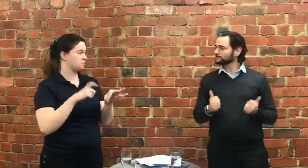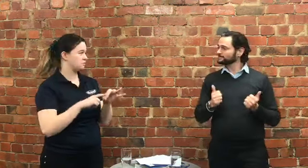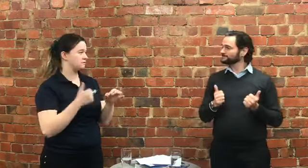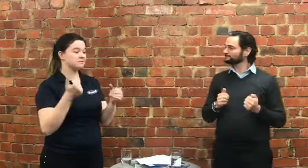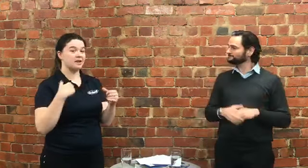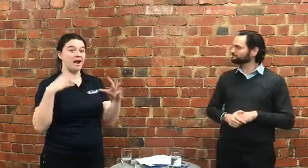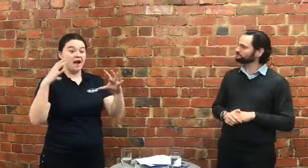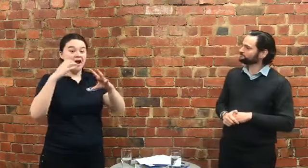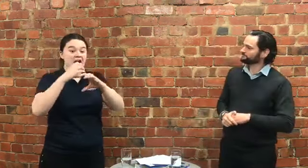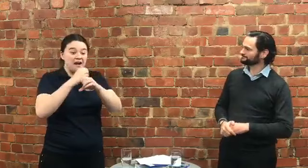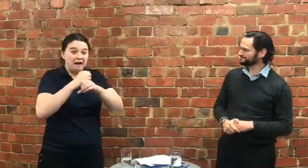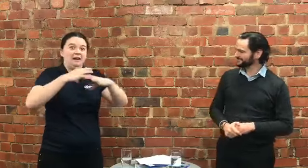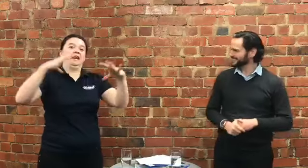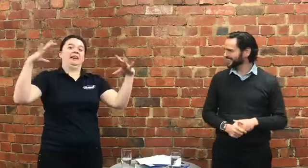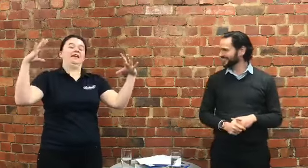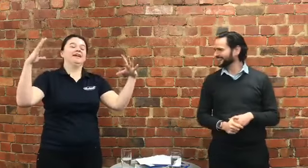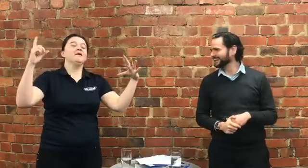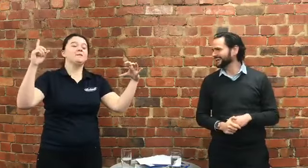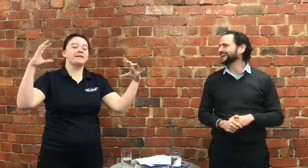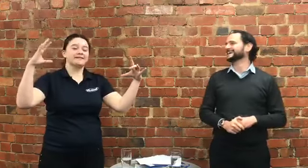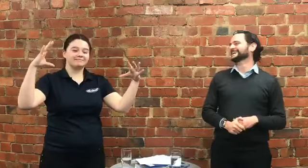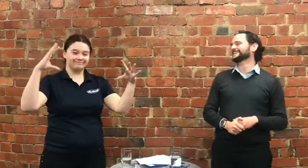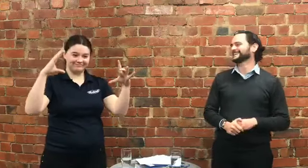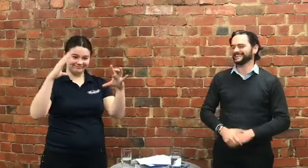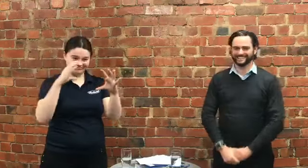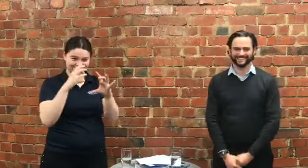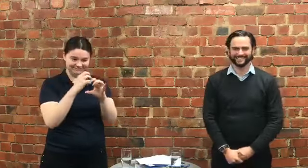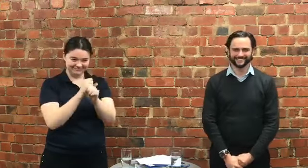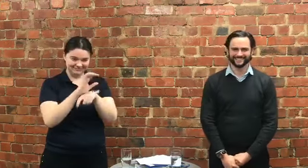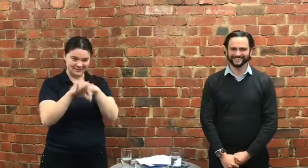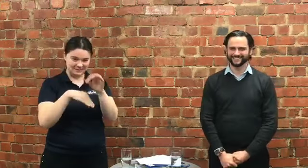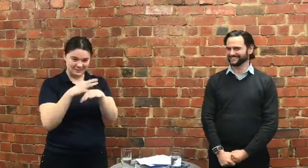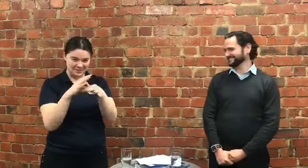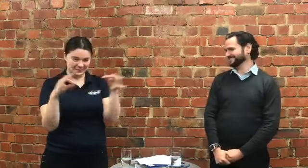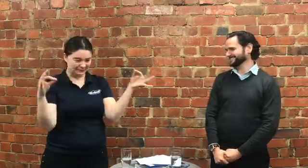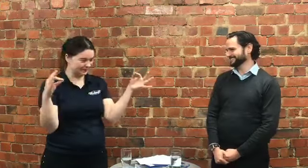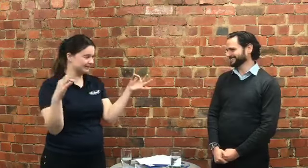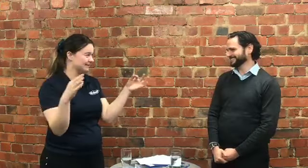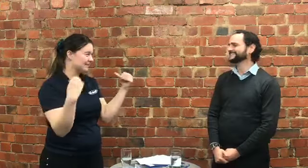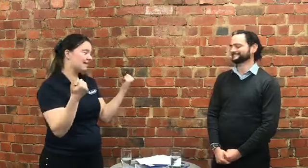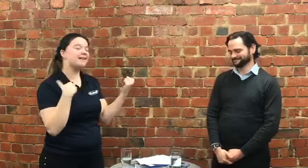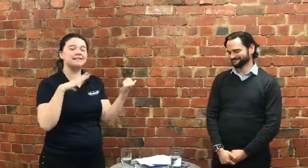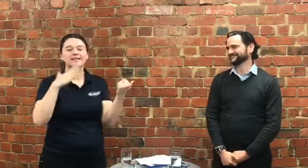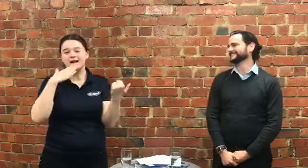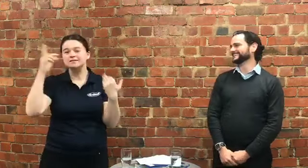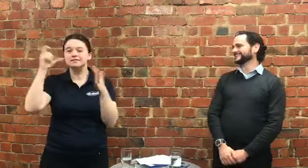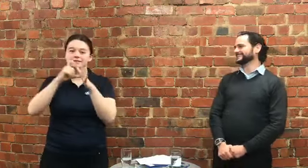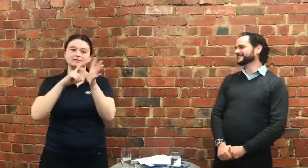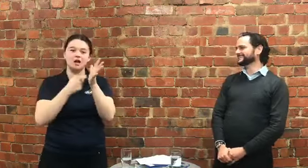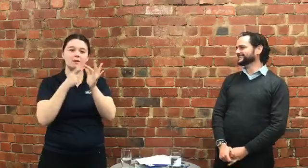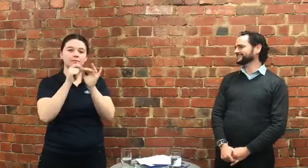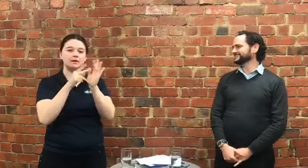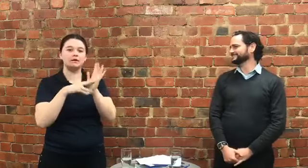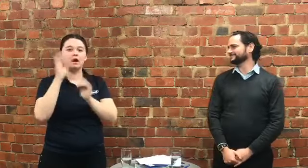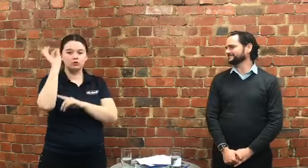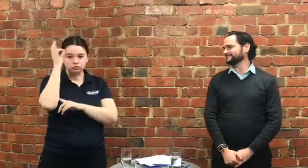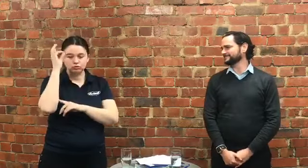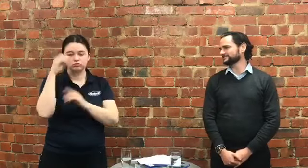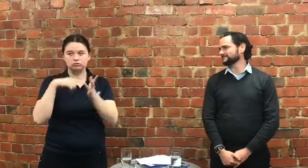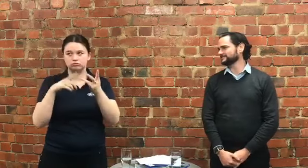I don't think there's any other questions from our online audience, so I will have another attempt at wrapping up.